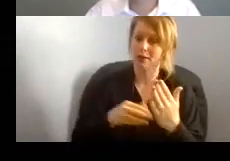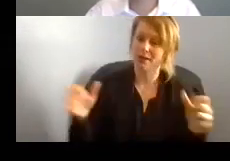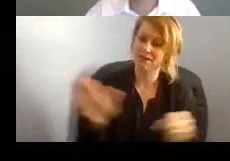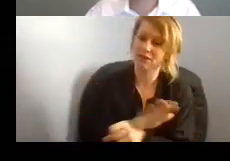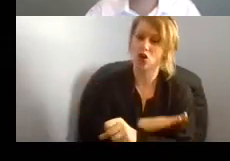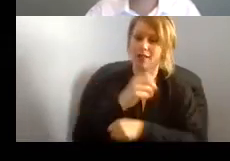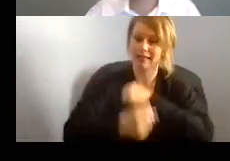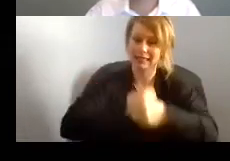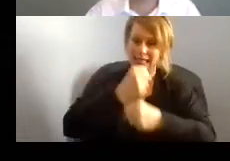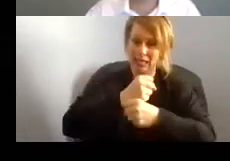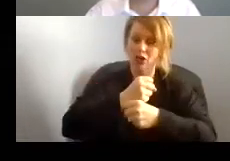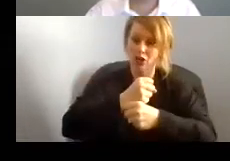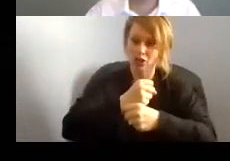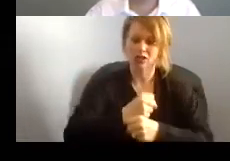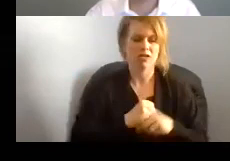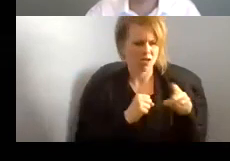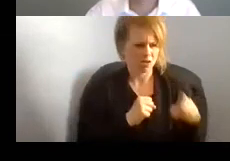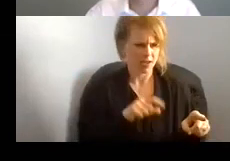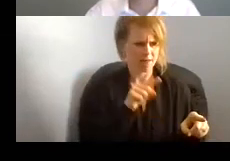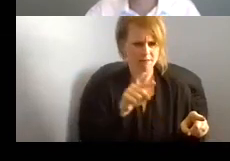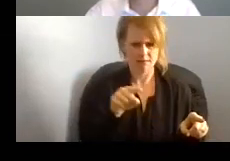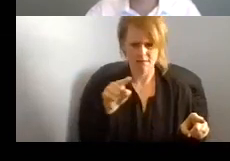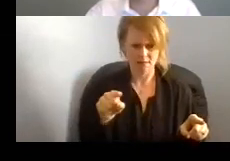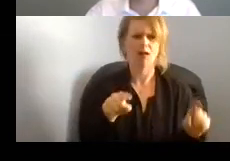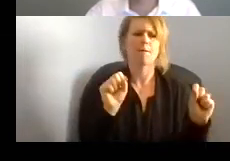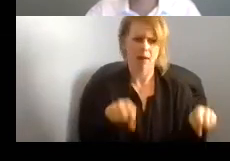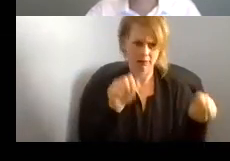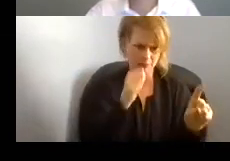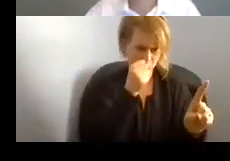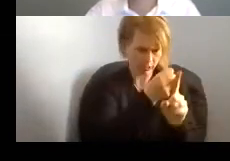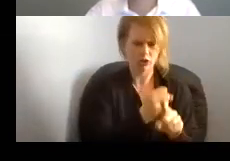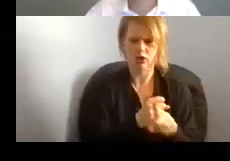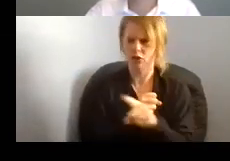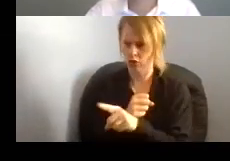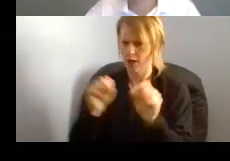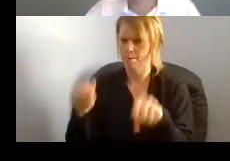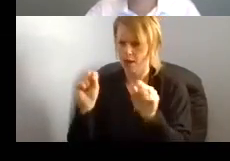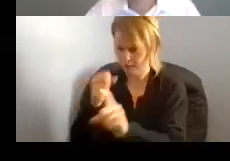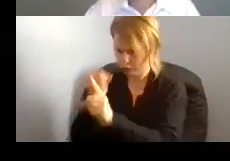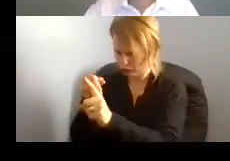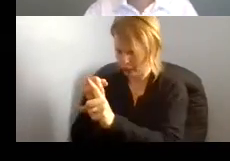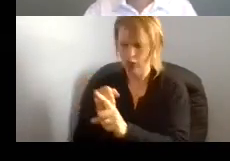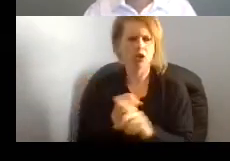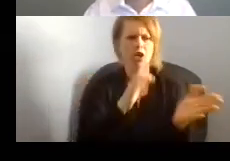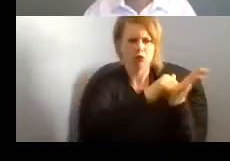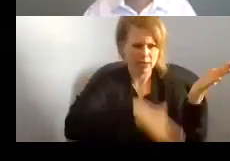possible all likely triggers. And they did this openly. They shared it with the students. One of the students from the school